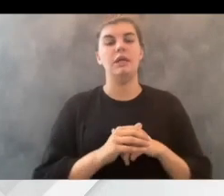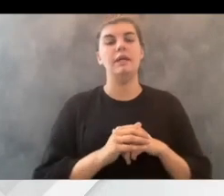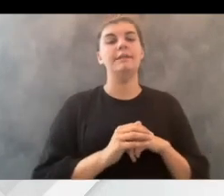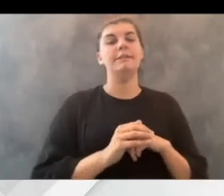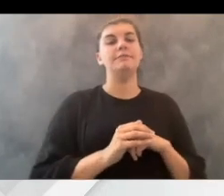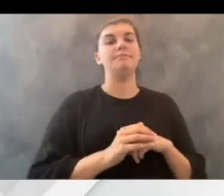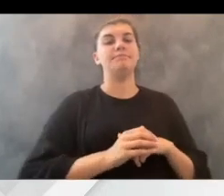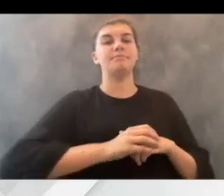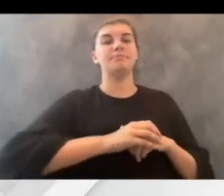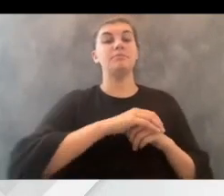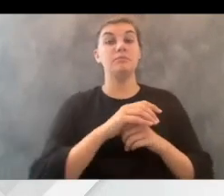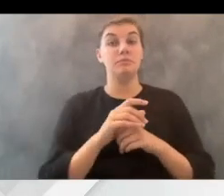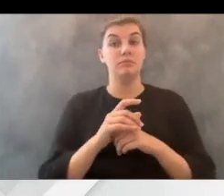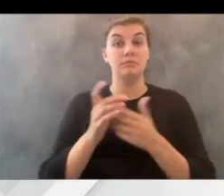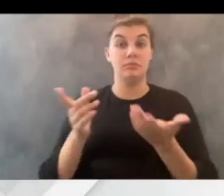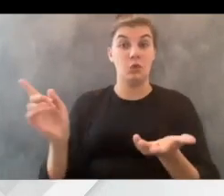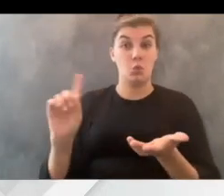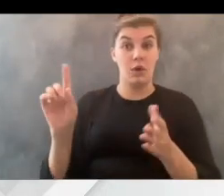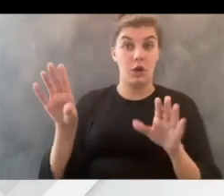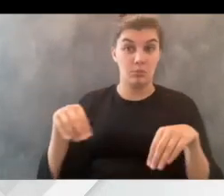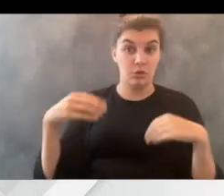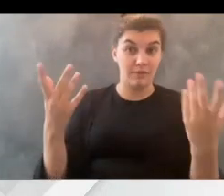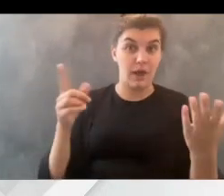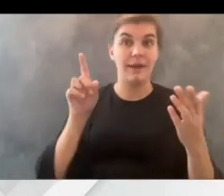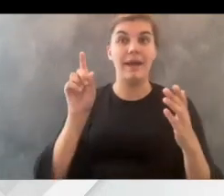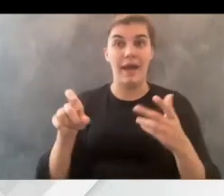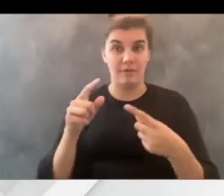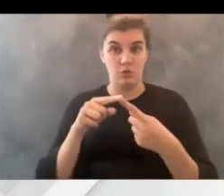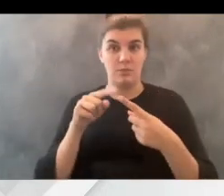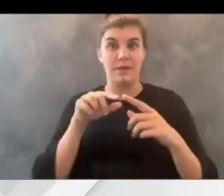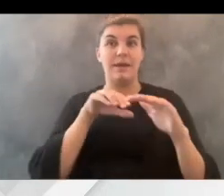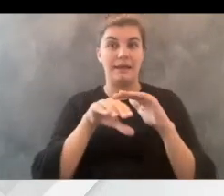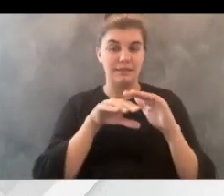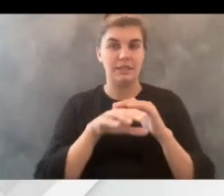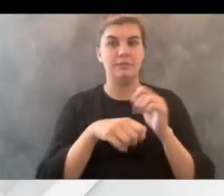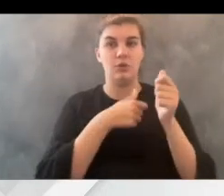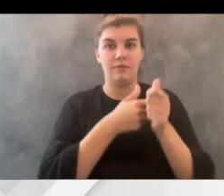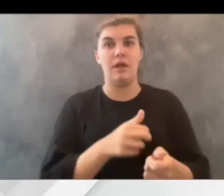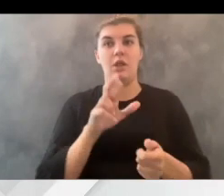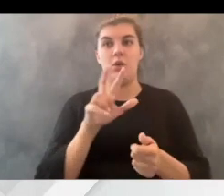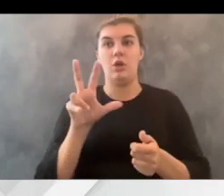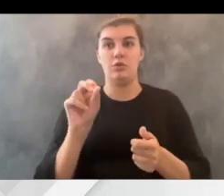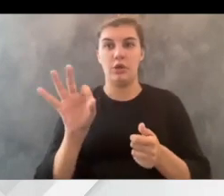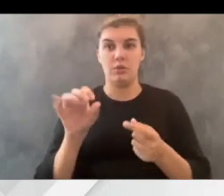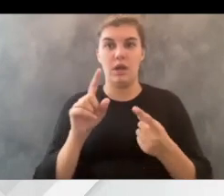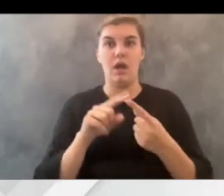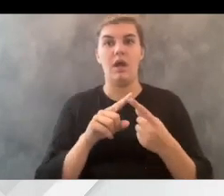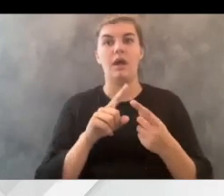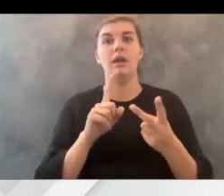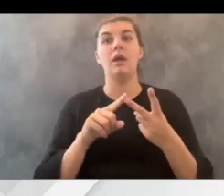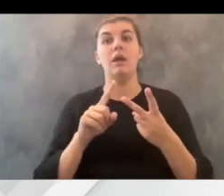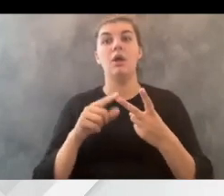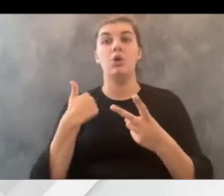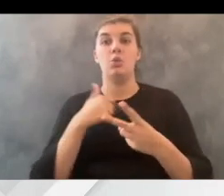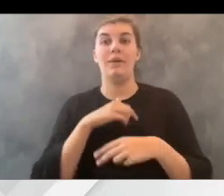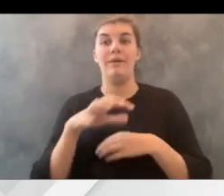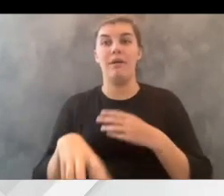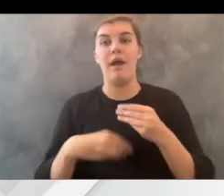So where they are provided, they must be accessible per R309. We added a requirement for accessible